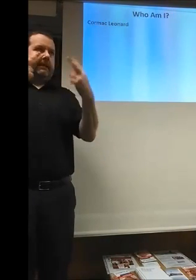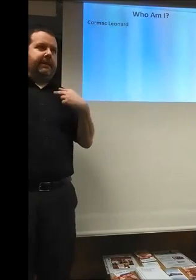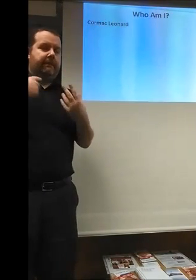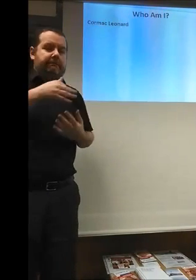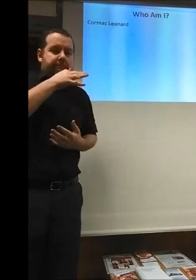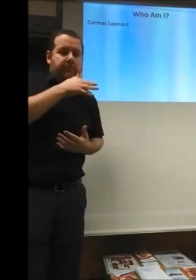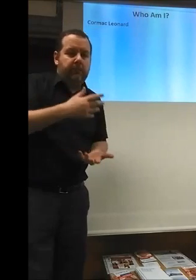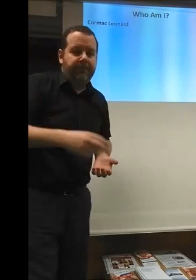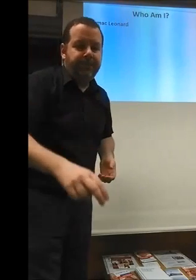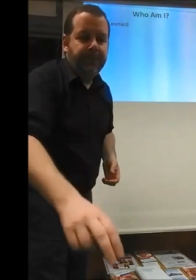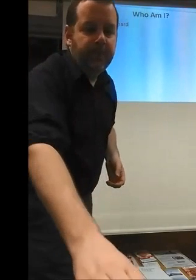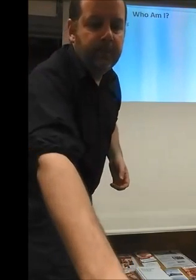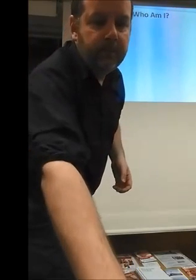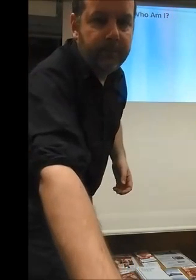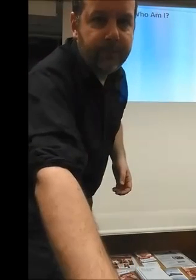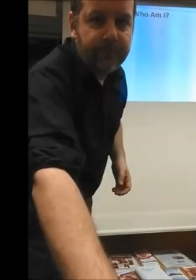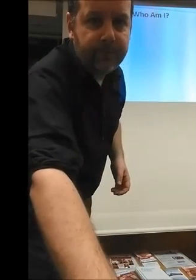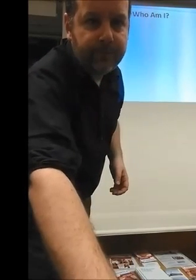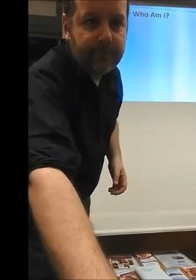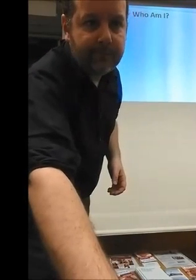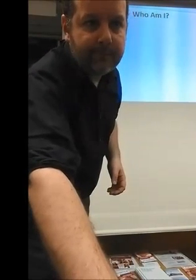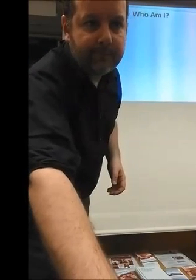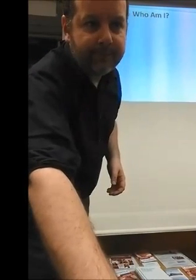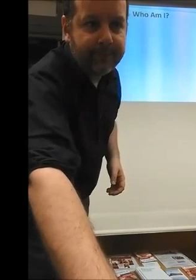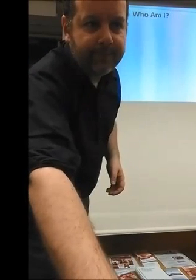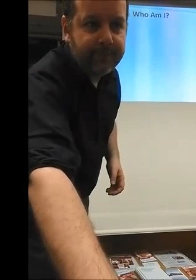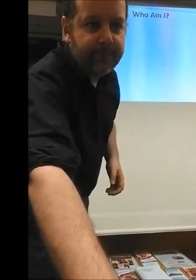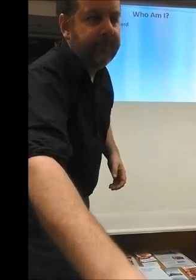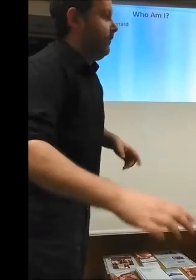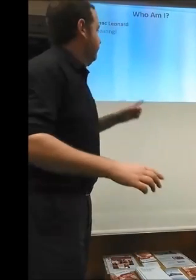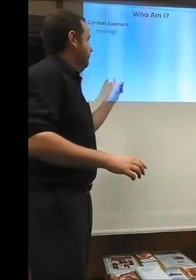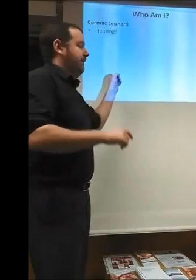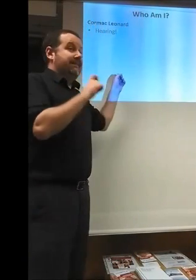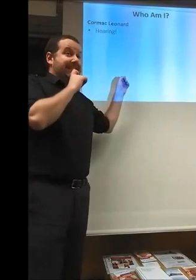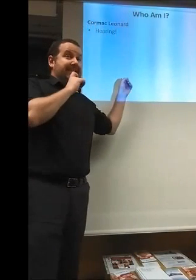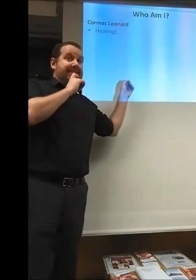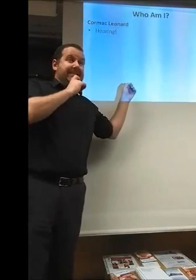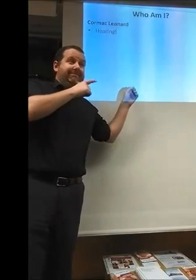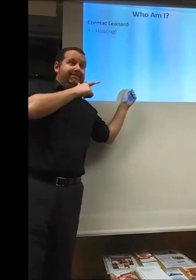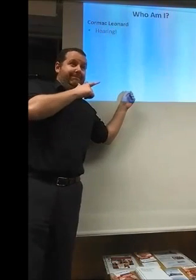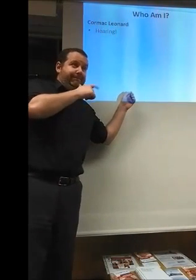ok I had no idea that sign name exists so oopsie.